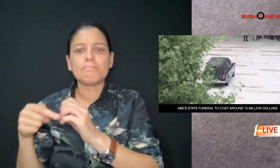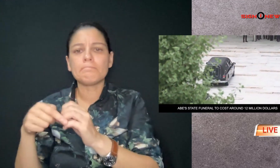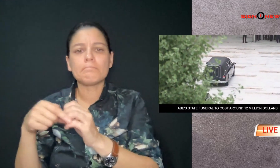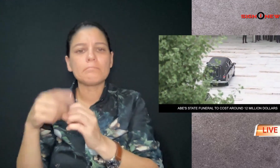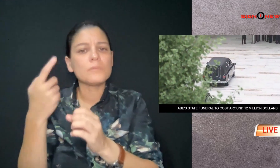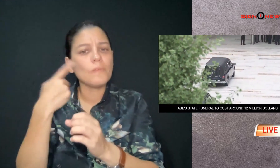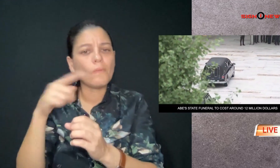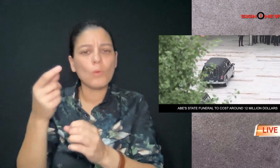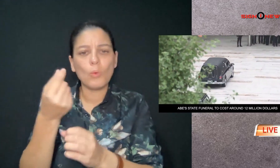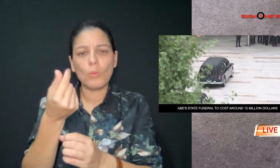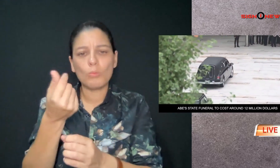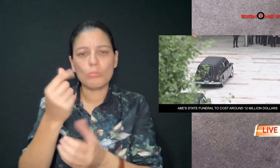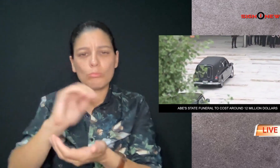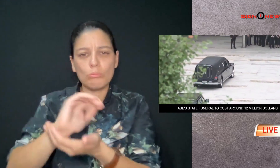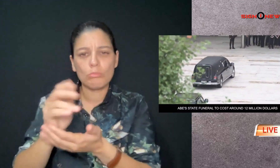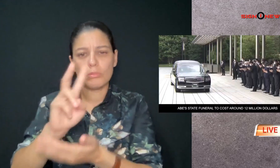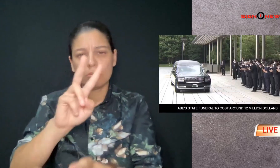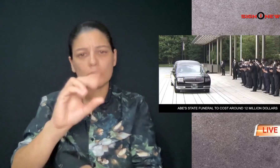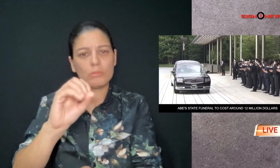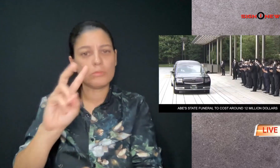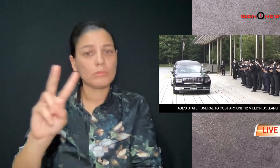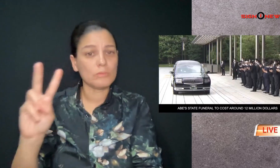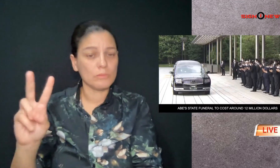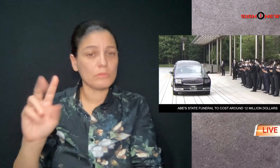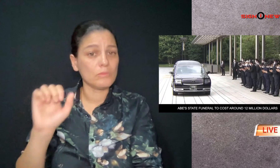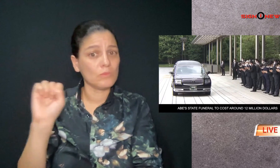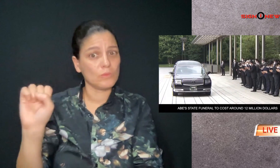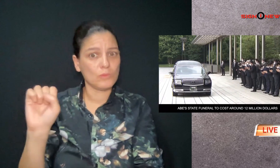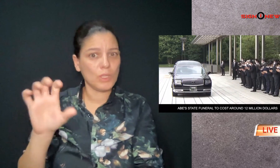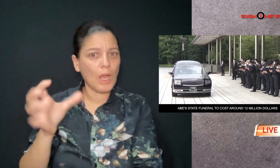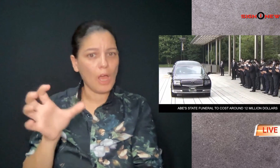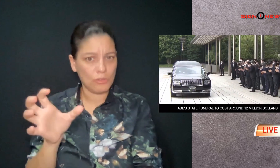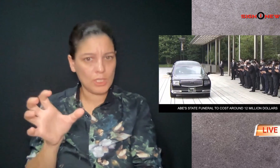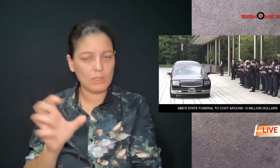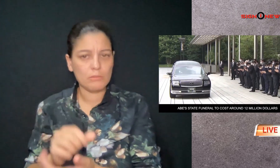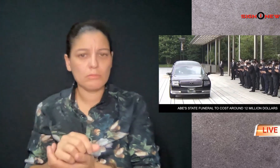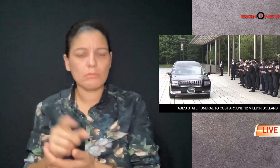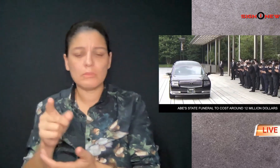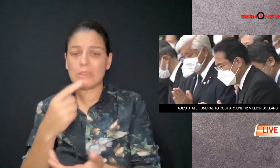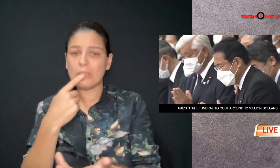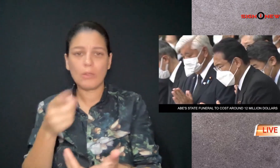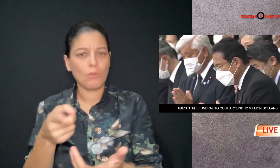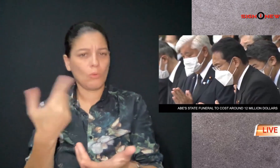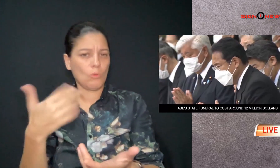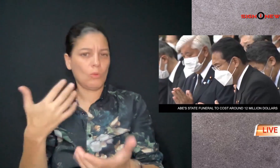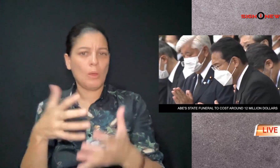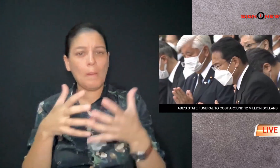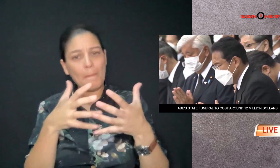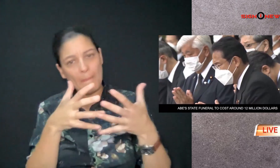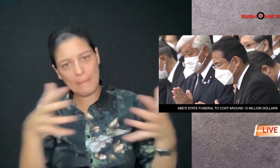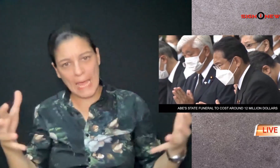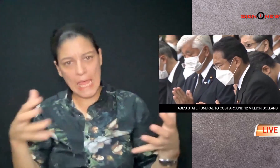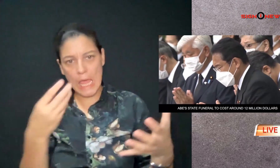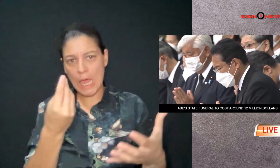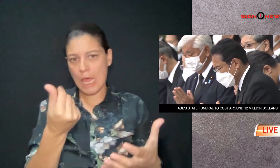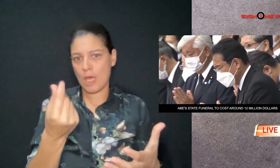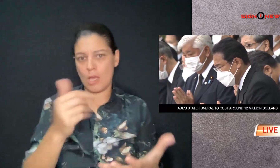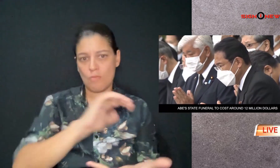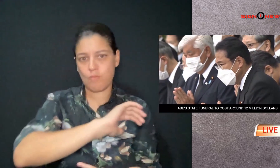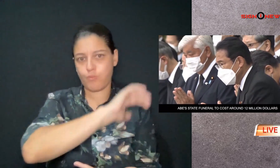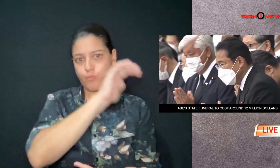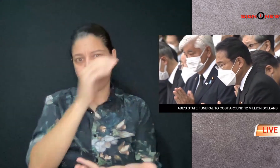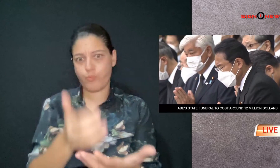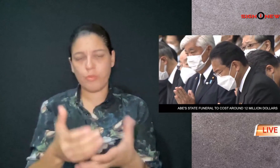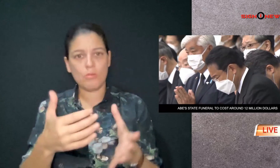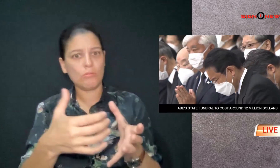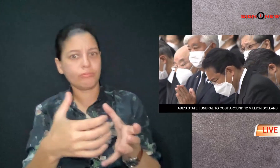part of the cost will be coming out of a fund reserved for the countries 2022 budget a larger